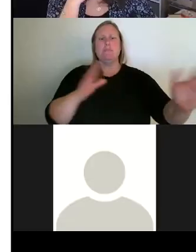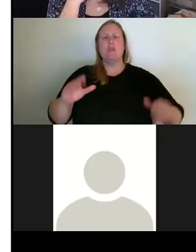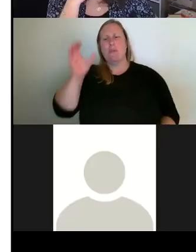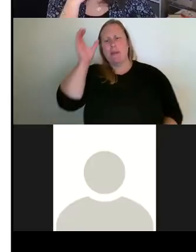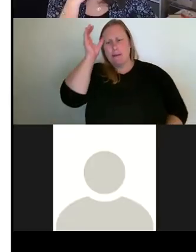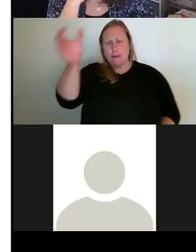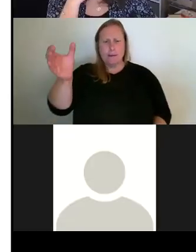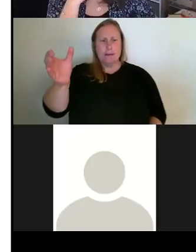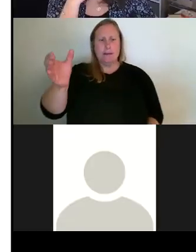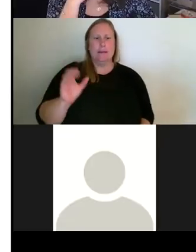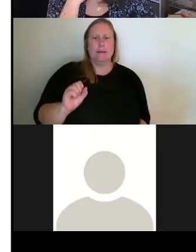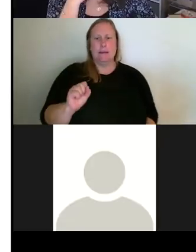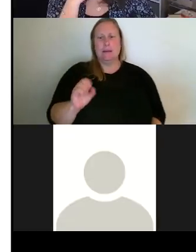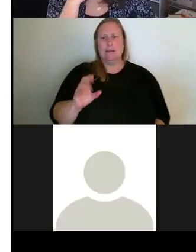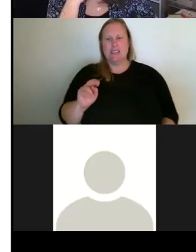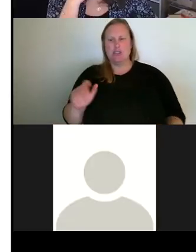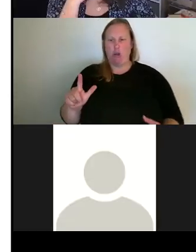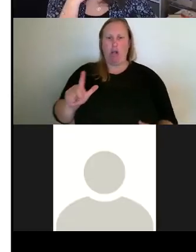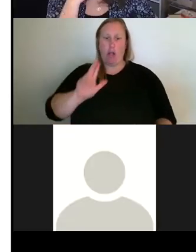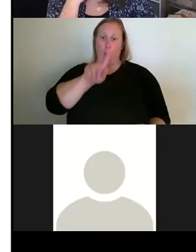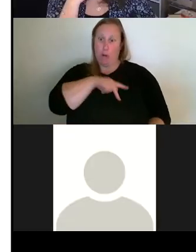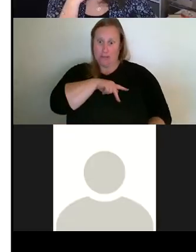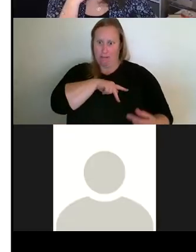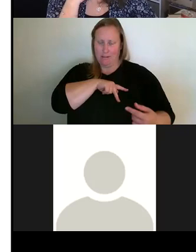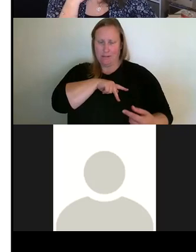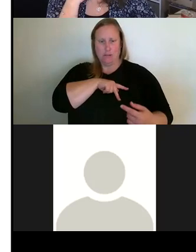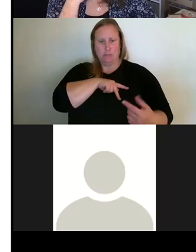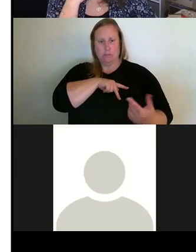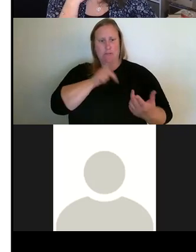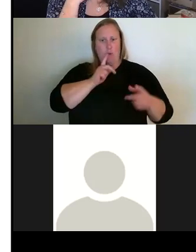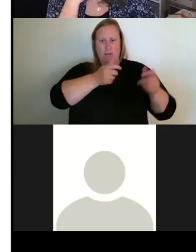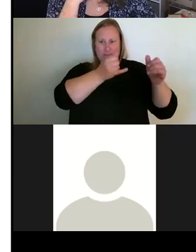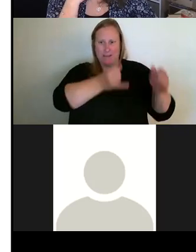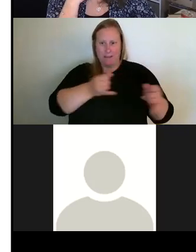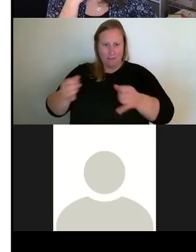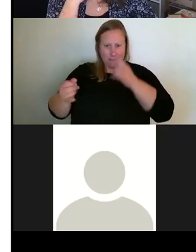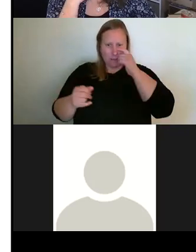personalizations, Glenda and I have also been having a lot of conversations around this.